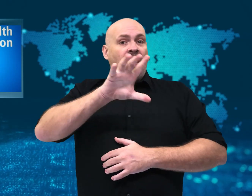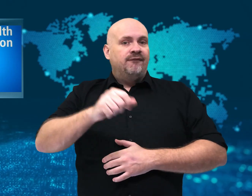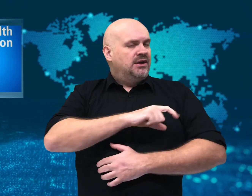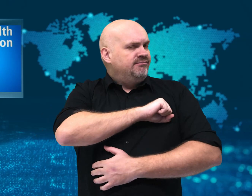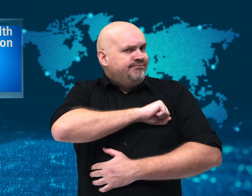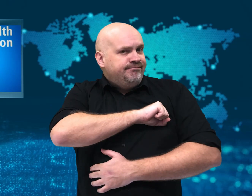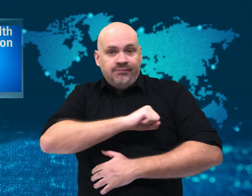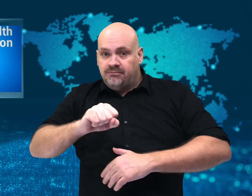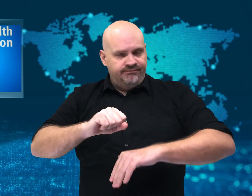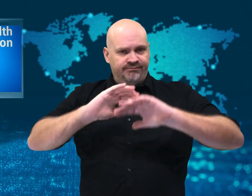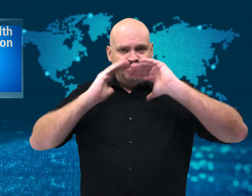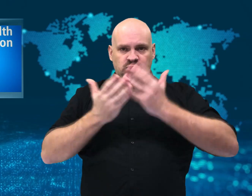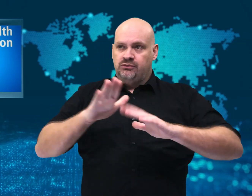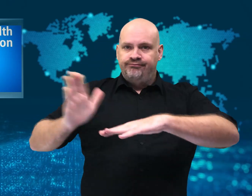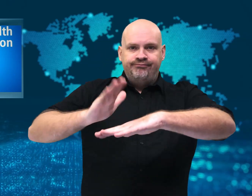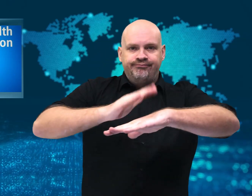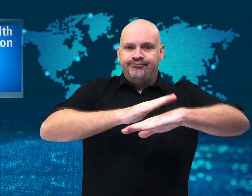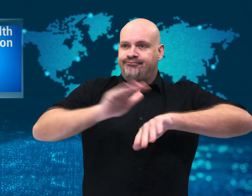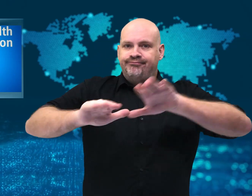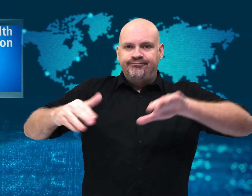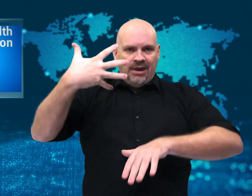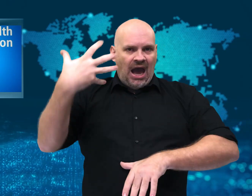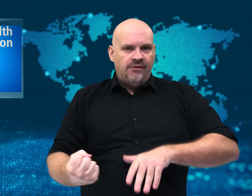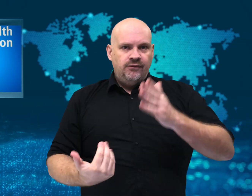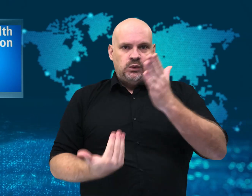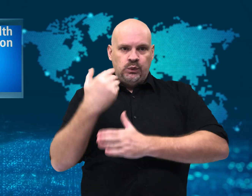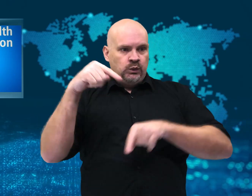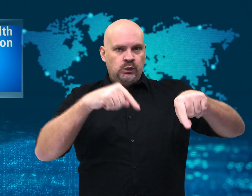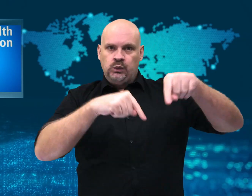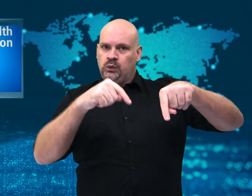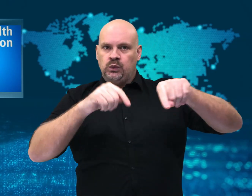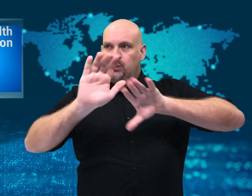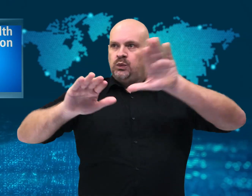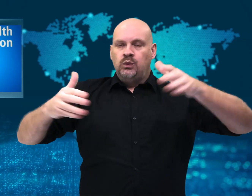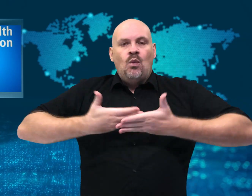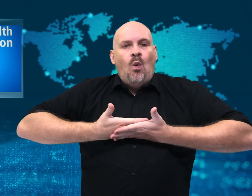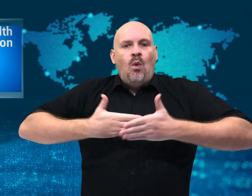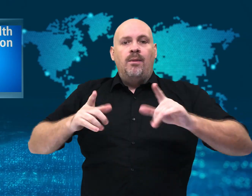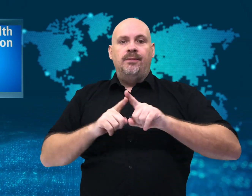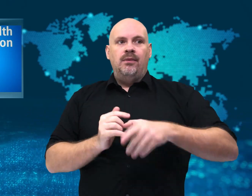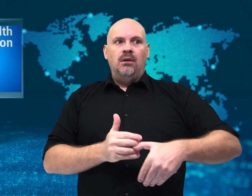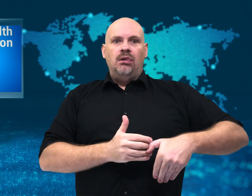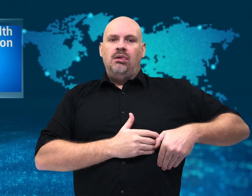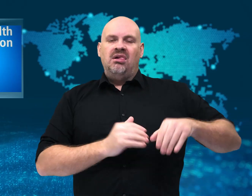The country was quick and transparent in sharing